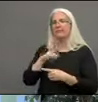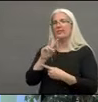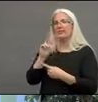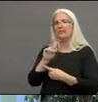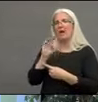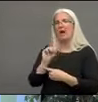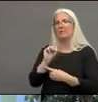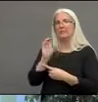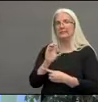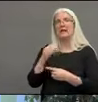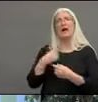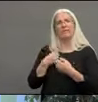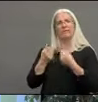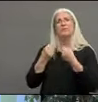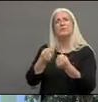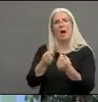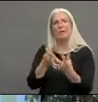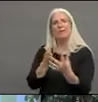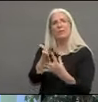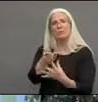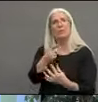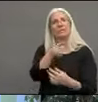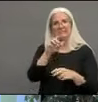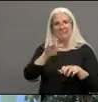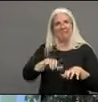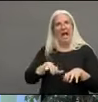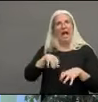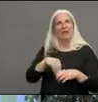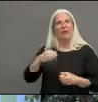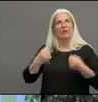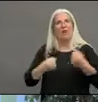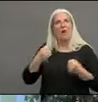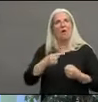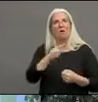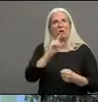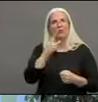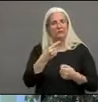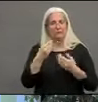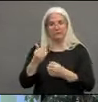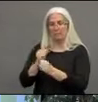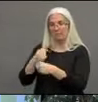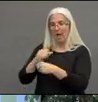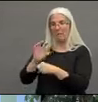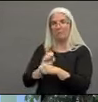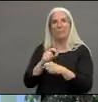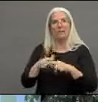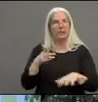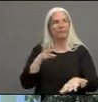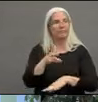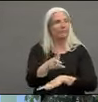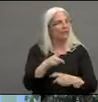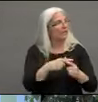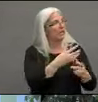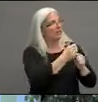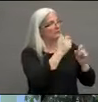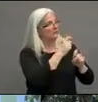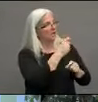leave your car and you can make an appointment to visit a drive-through site and making an appointment is fast the fastest way to get tested.